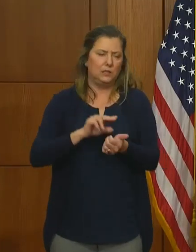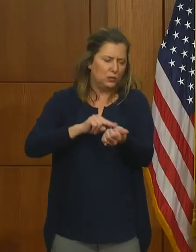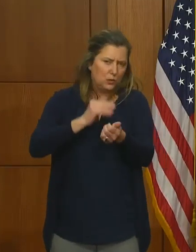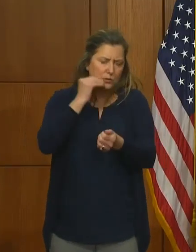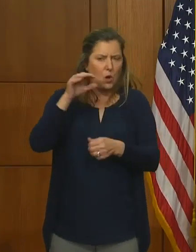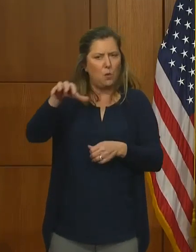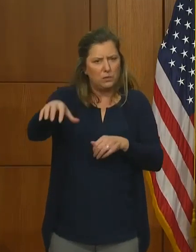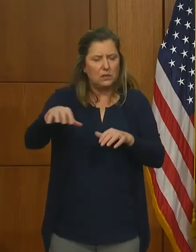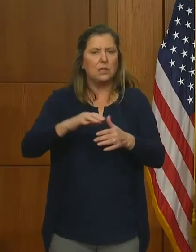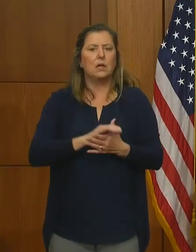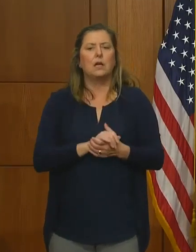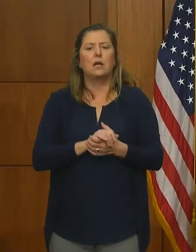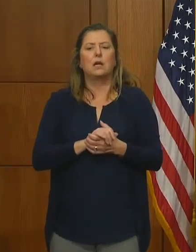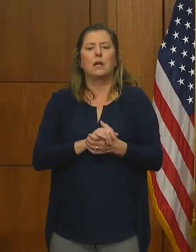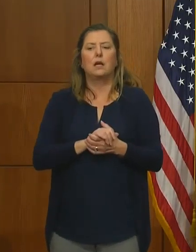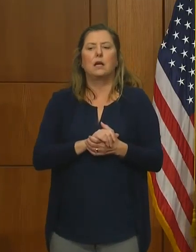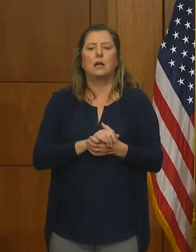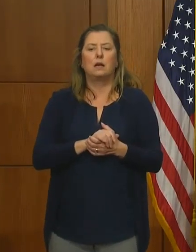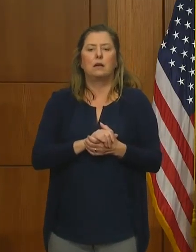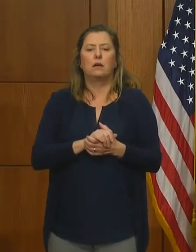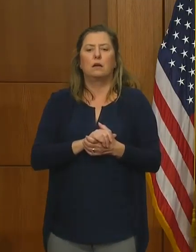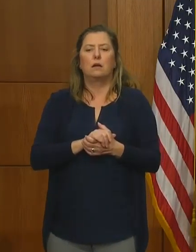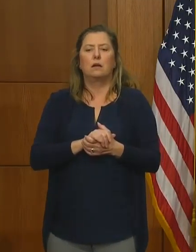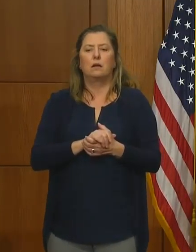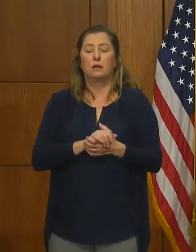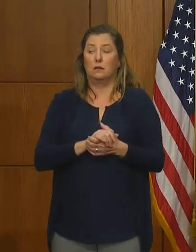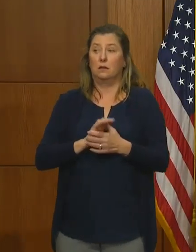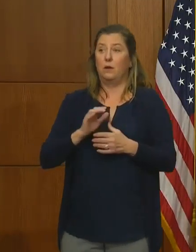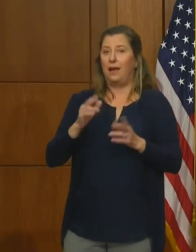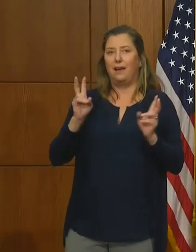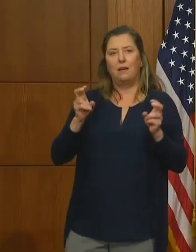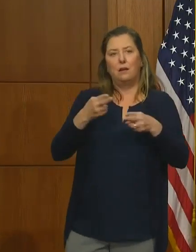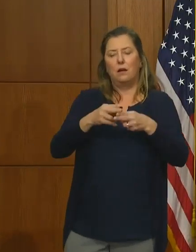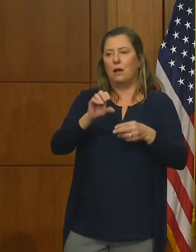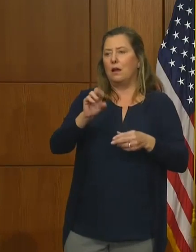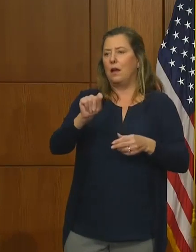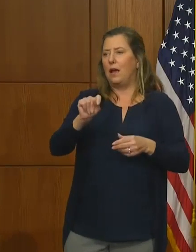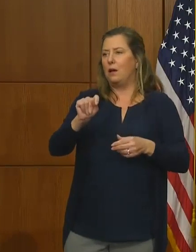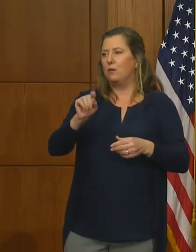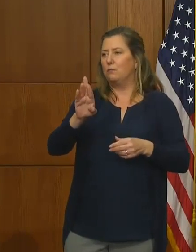CARE FACILITIES OUT THE DEATHS